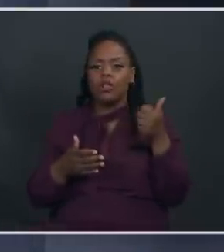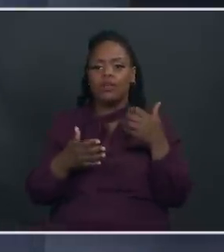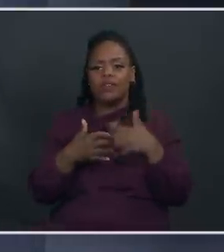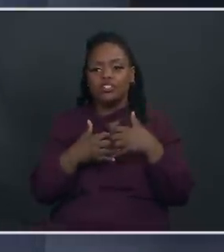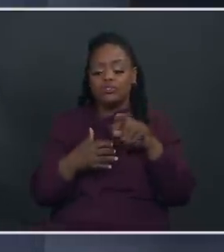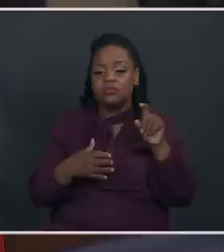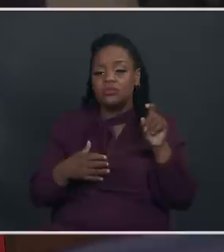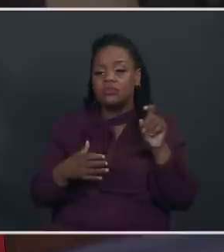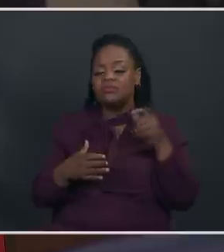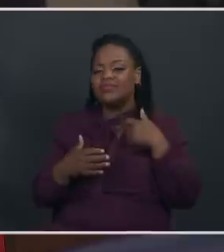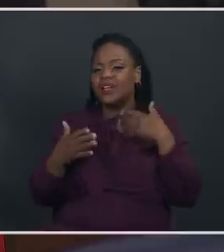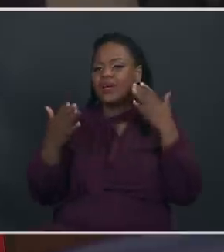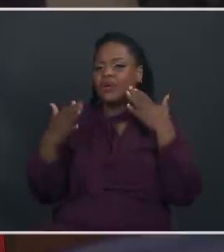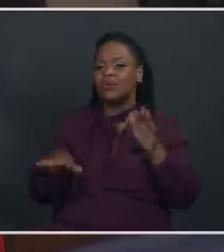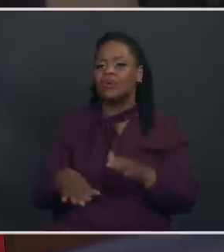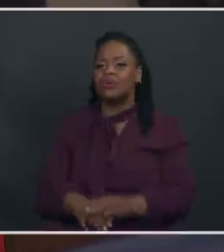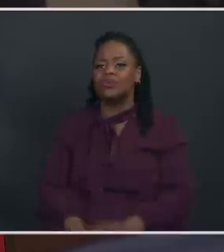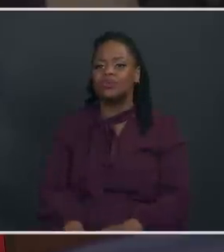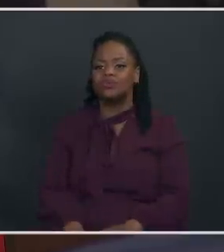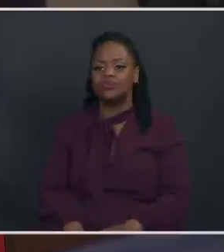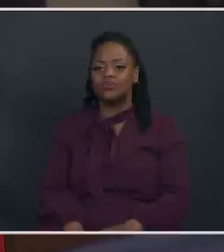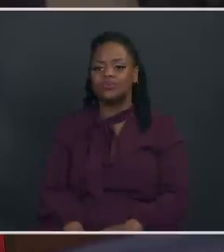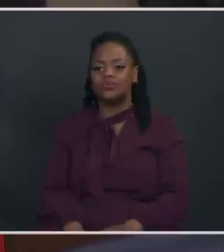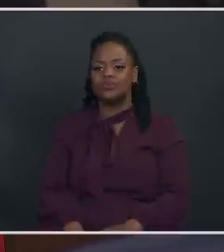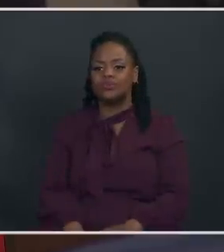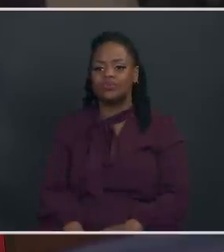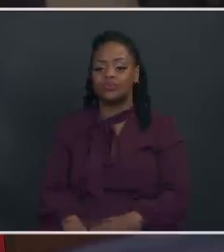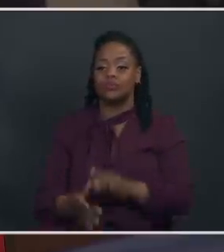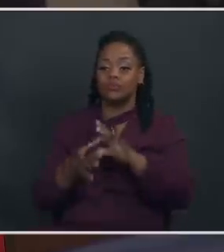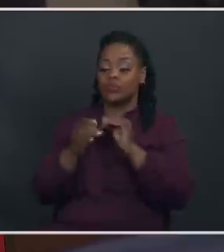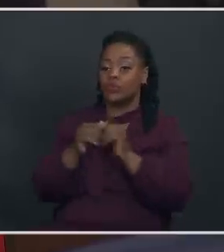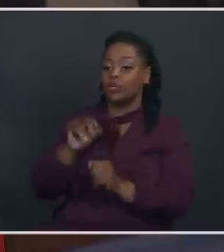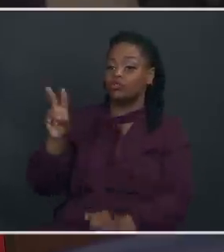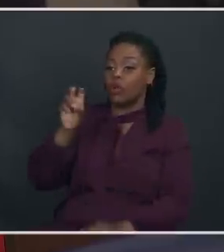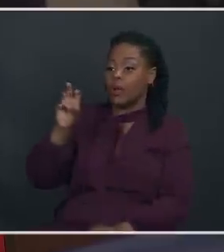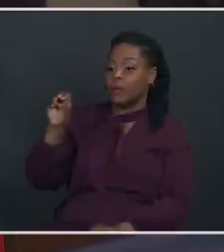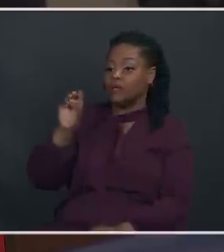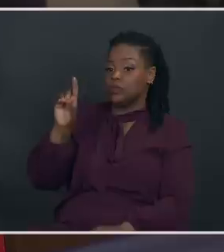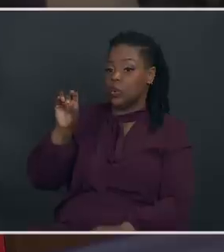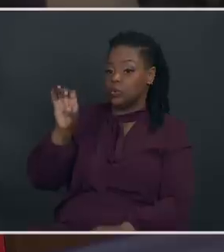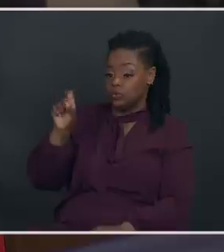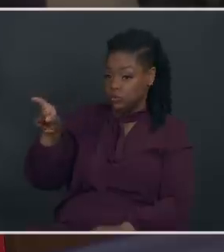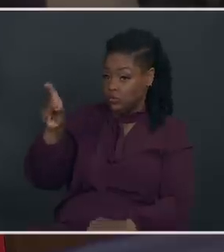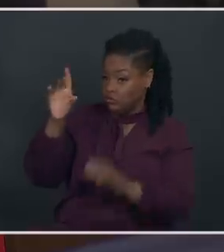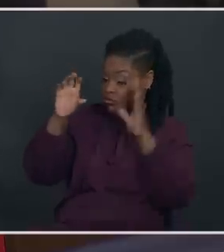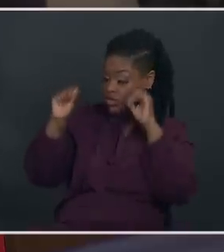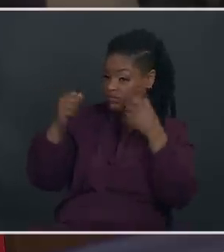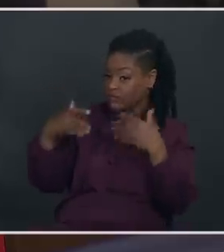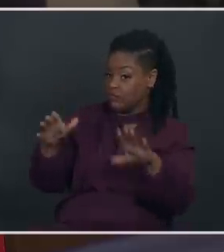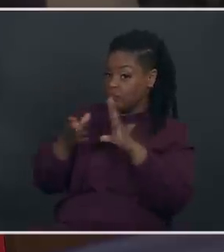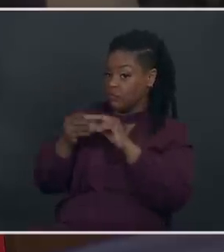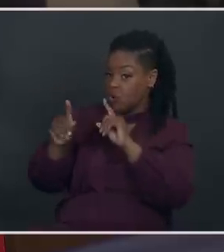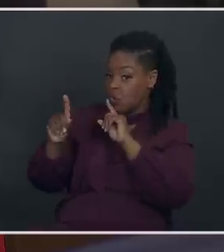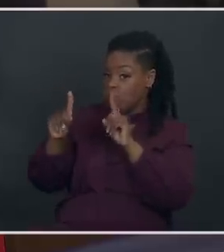The Press: And then, on the 200 million doses, the President said he's ordering them. Ms. Psaki: Mm-hmm. The Press: What is the status of that order?